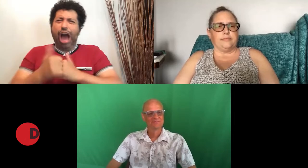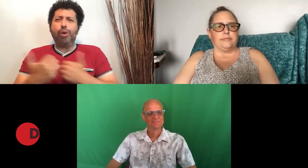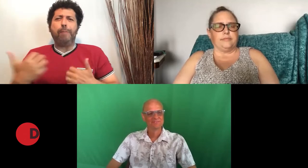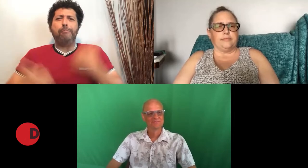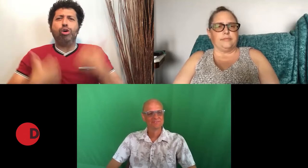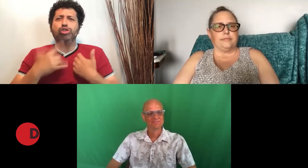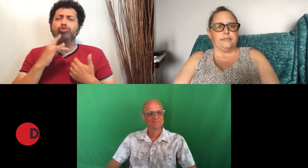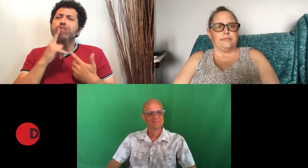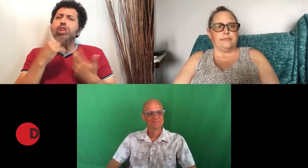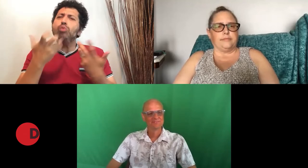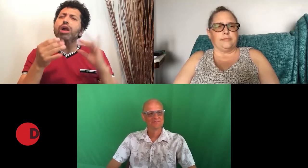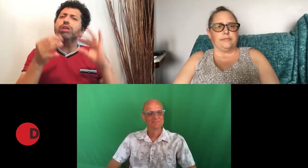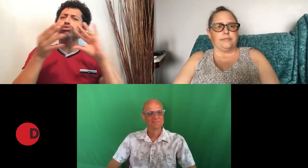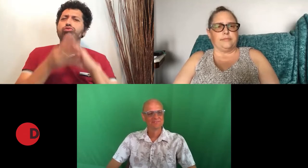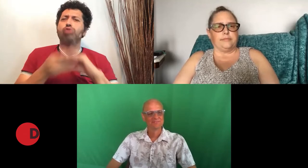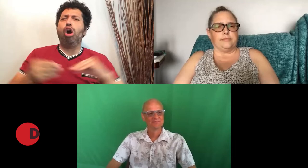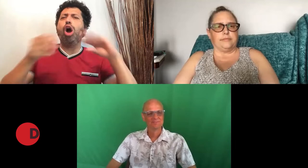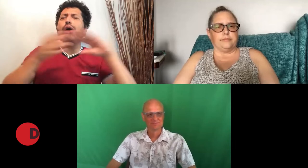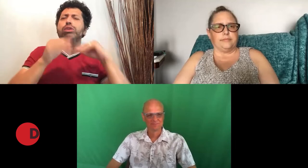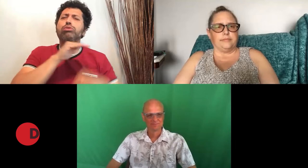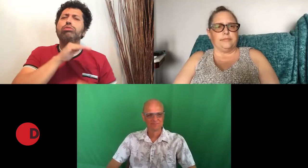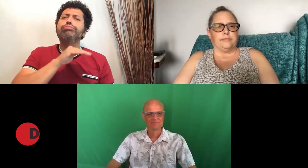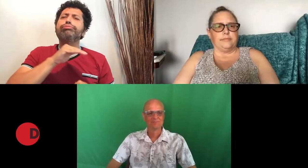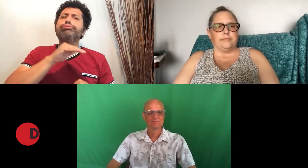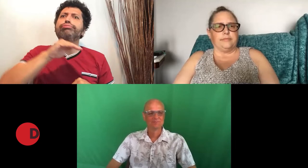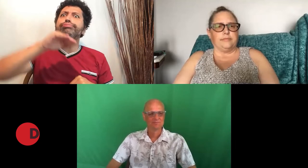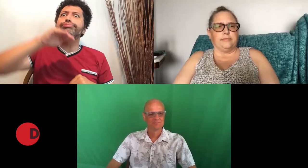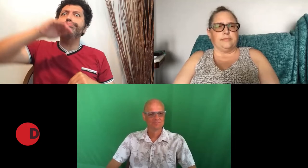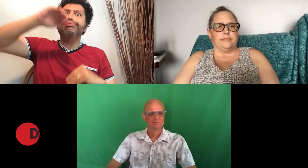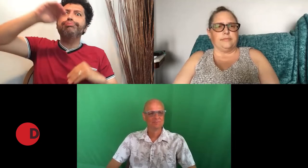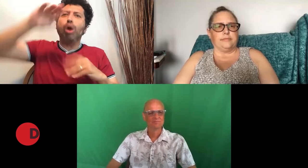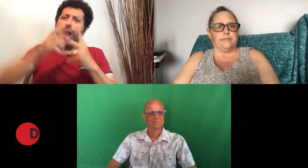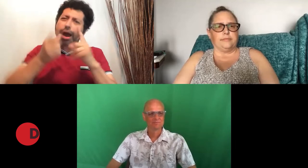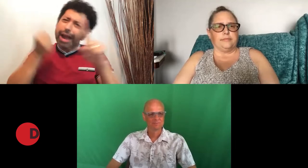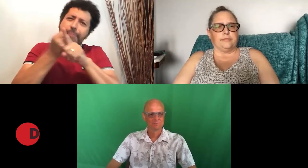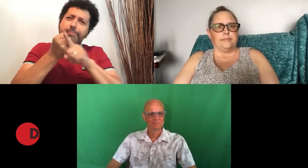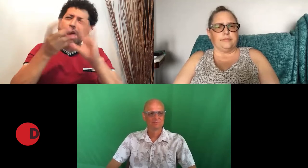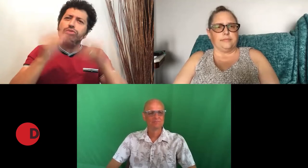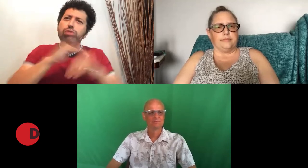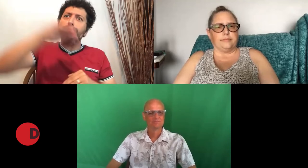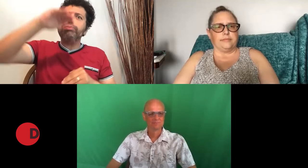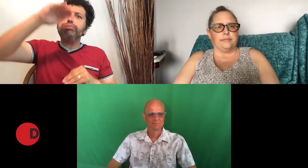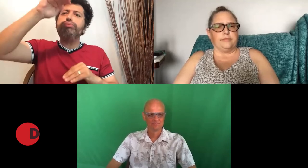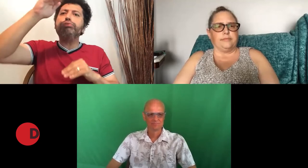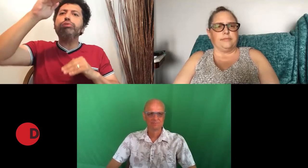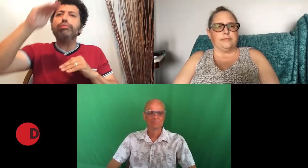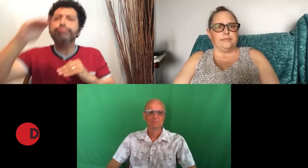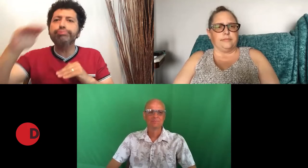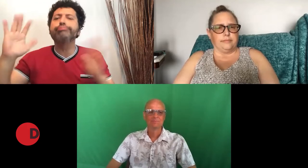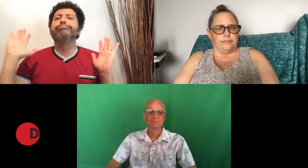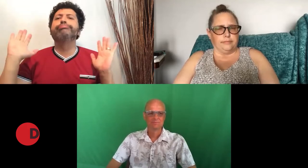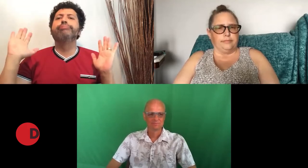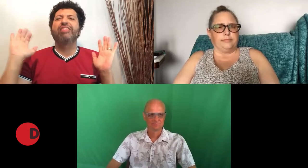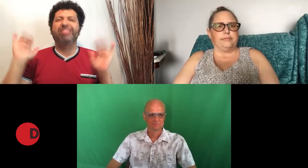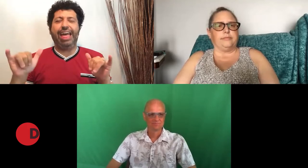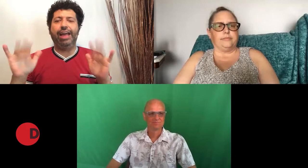we all discussed how to do emotions to tell the story for maximum impact.